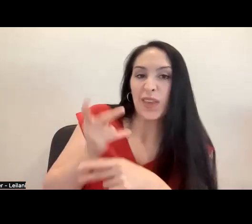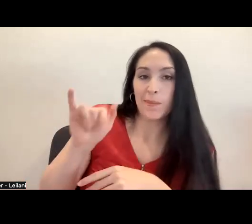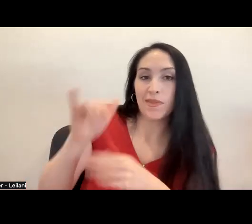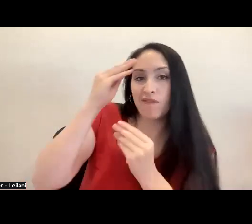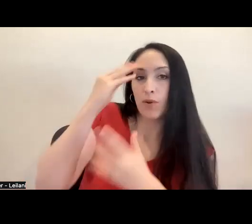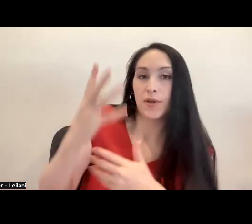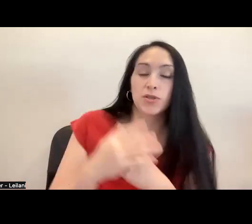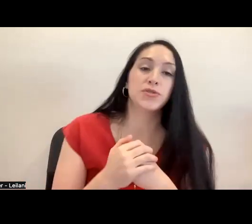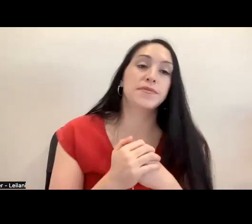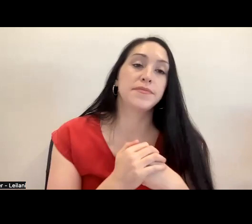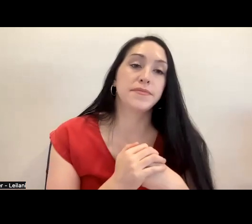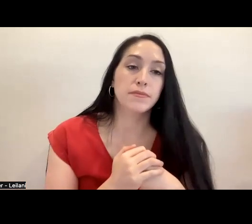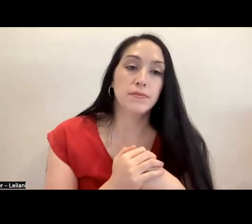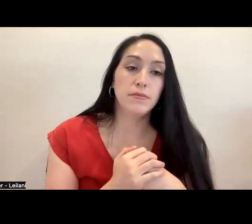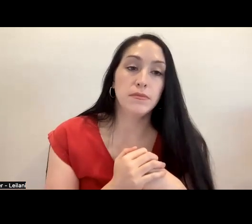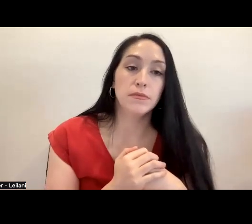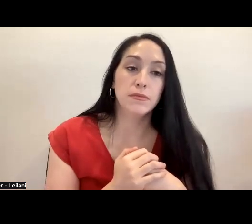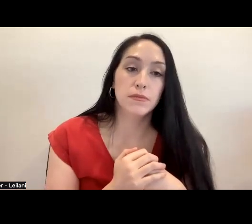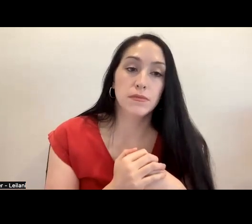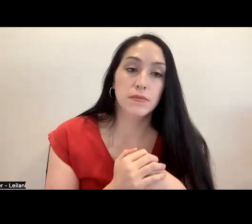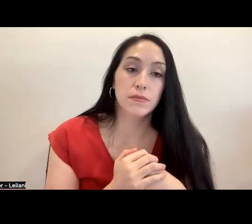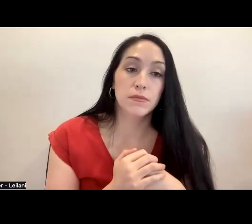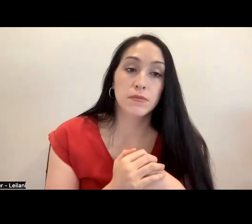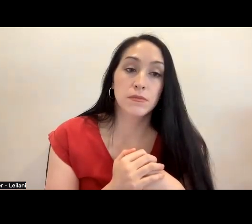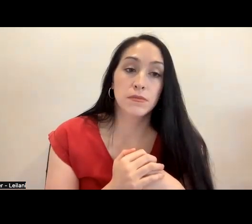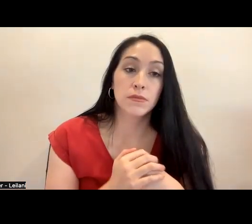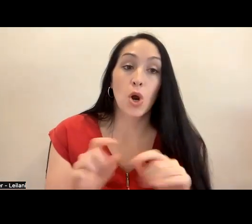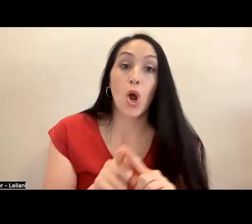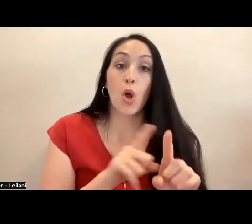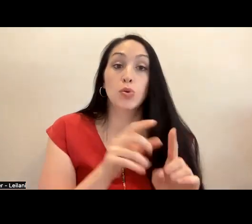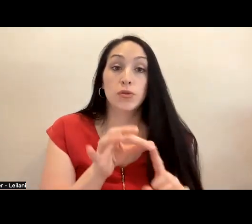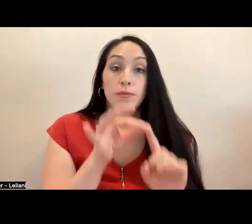also unique is that an individual can only have one able account nationwide to keep that